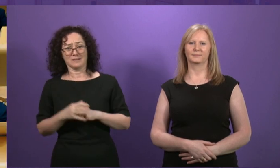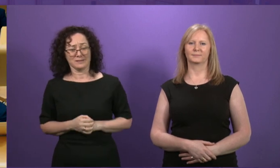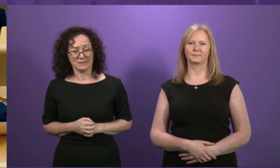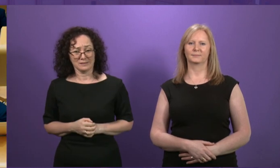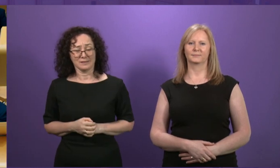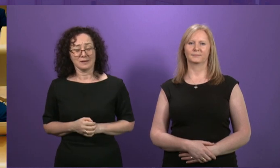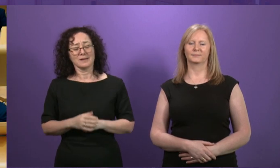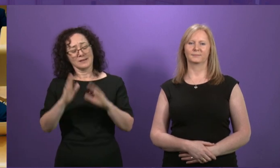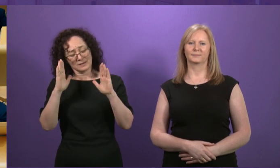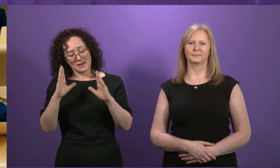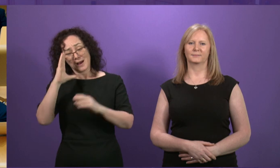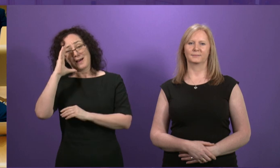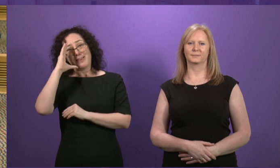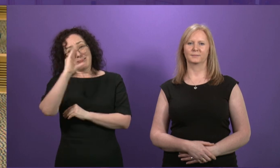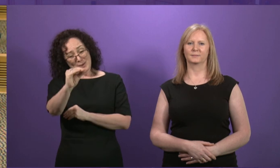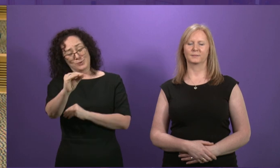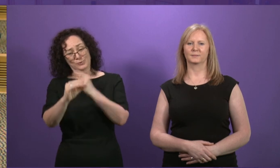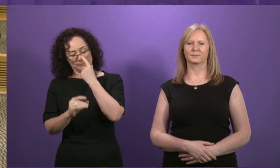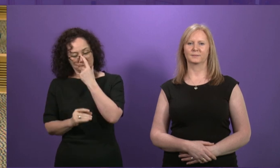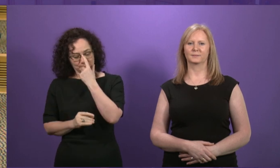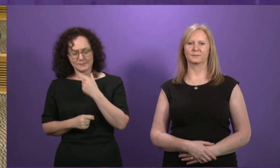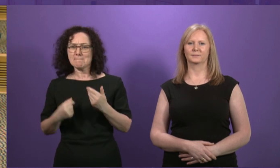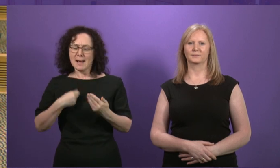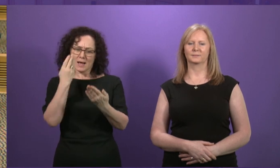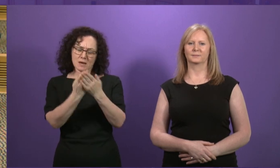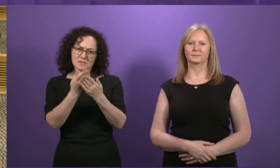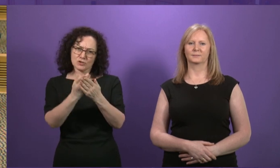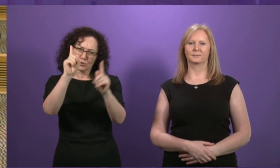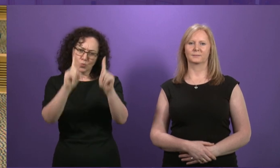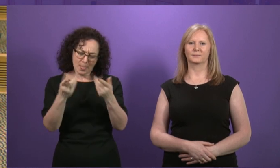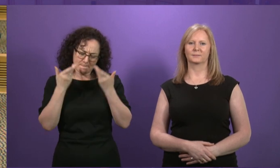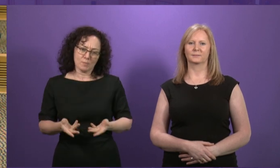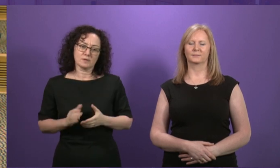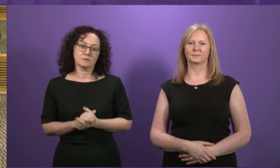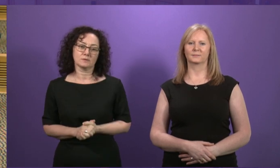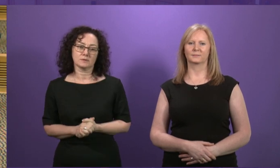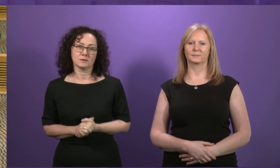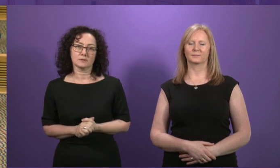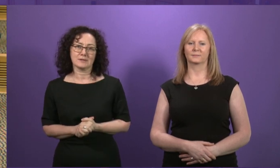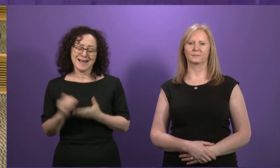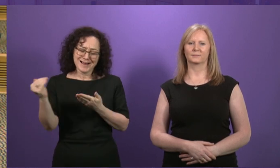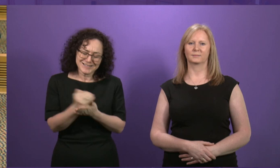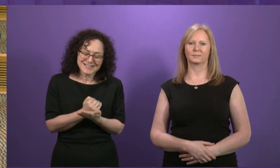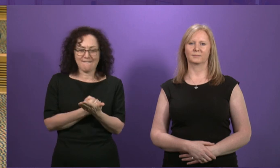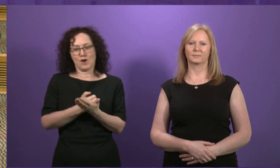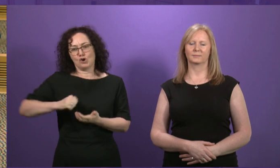I will tell Jackson Carlaw that my obsession right now is saving Scotland from the disaster